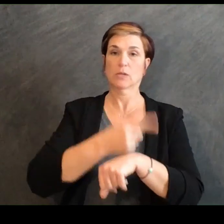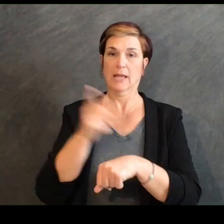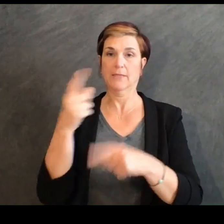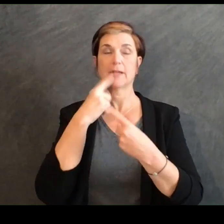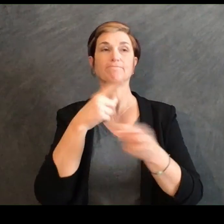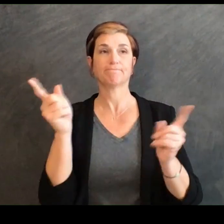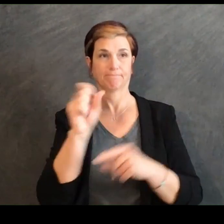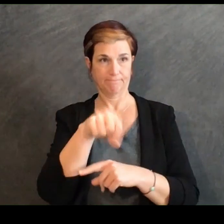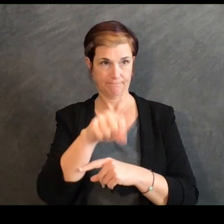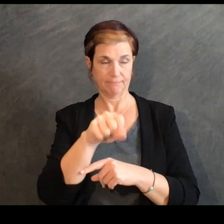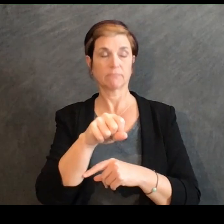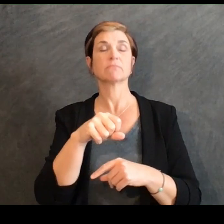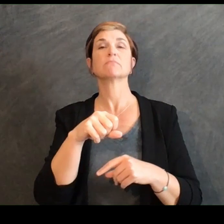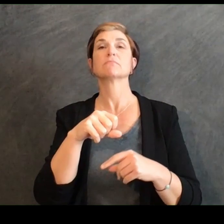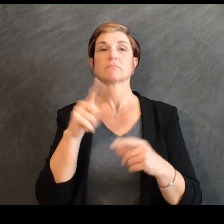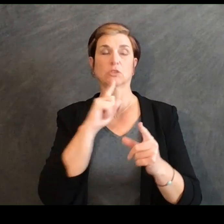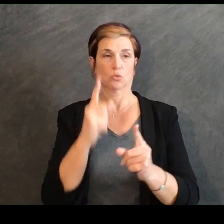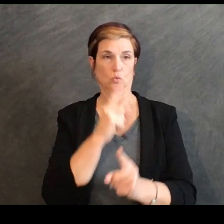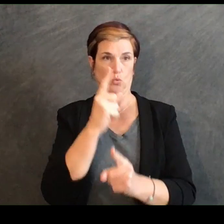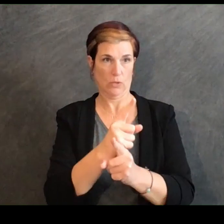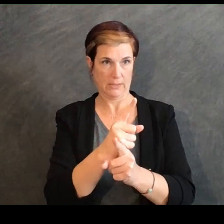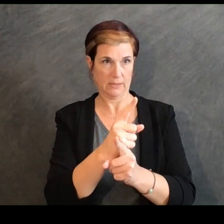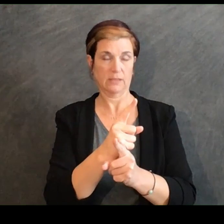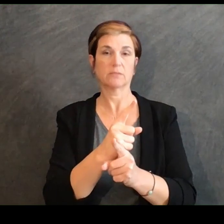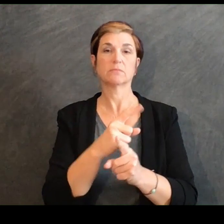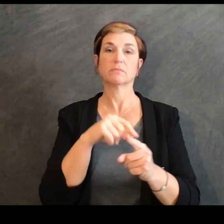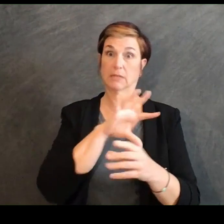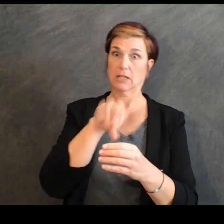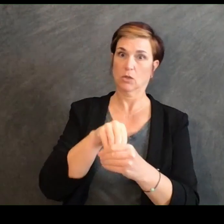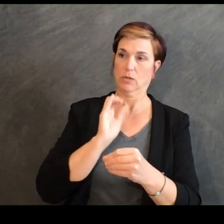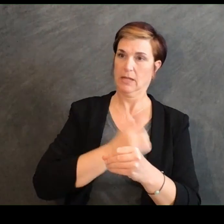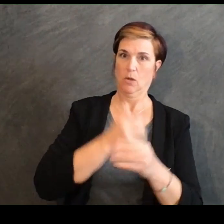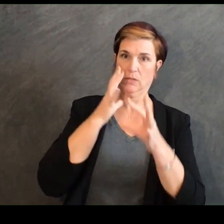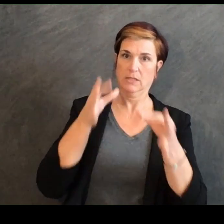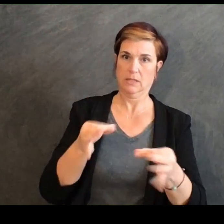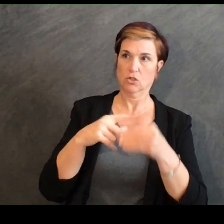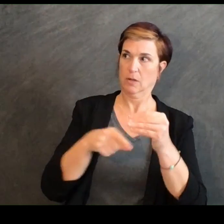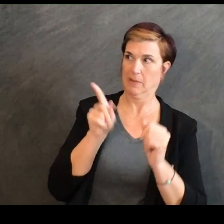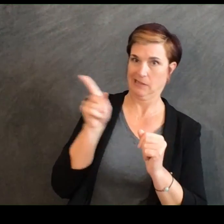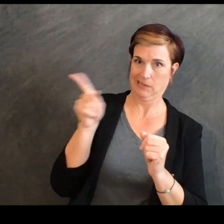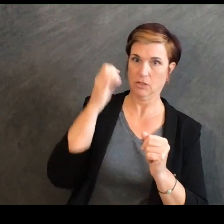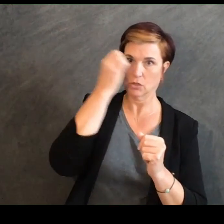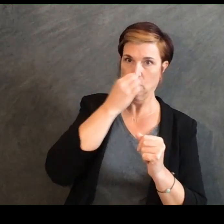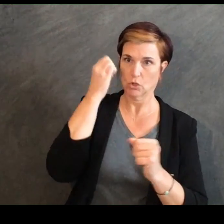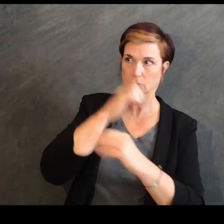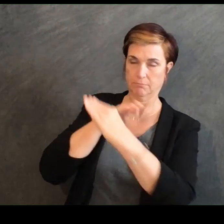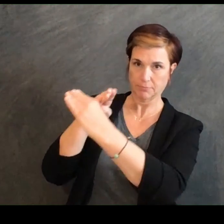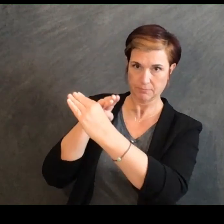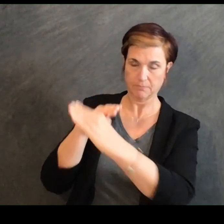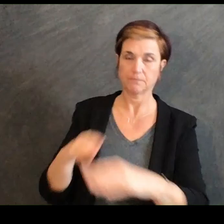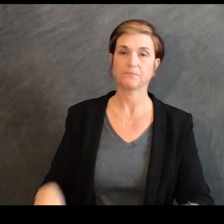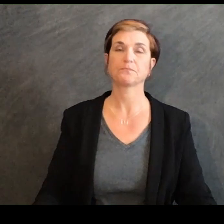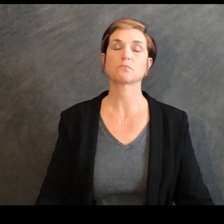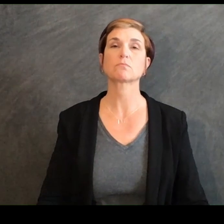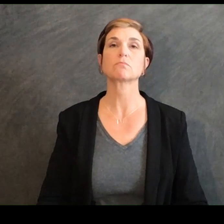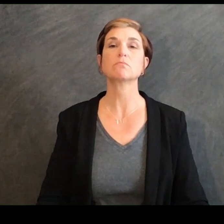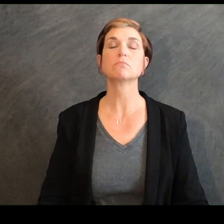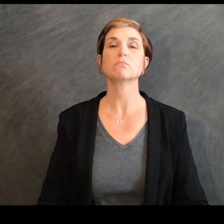designation before them of Europe like our earlier very aggressive actions with